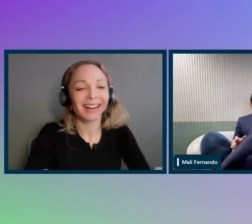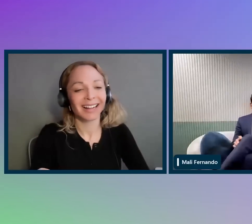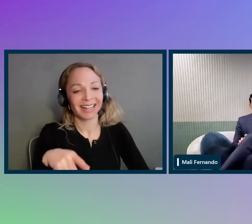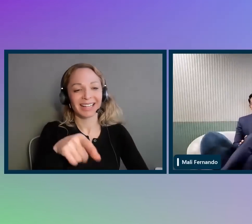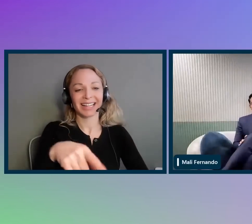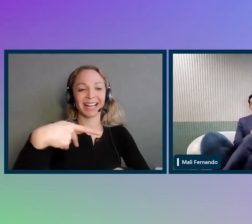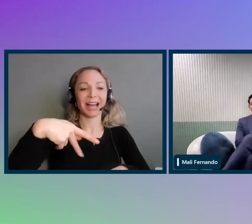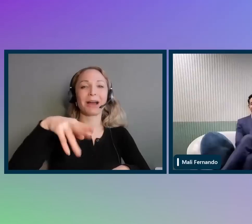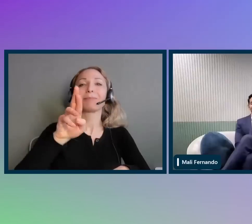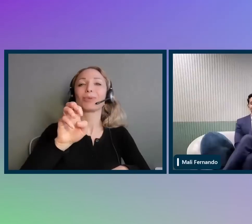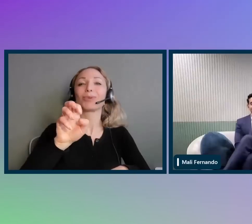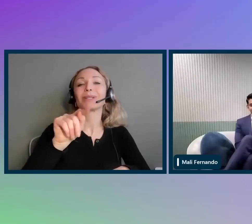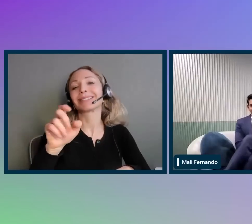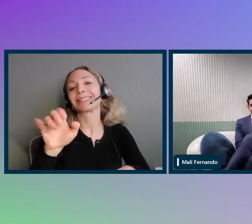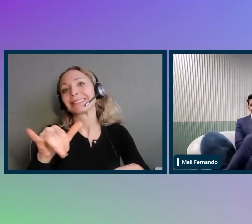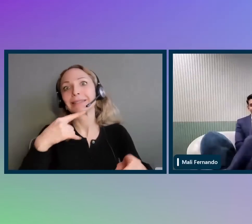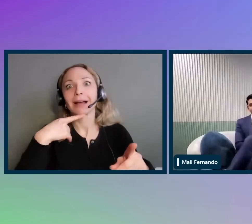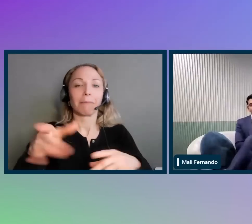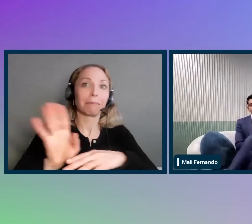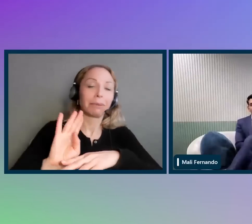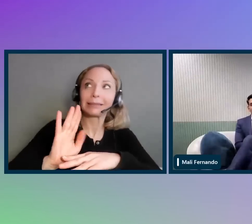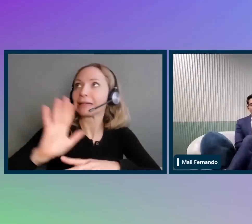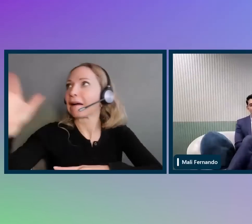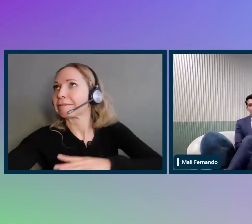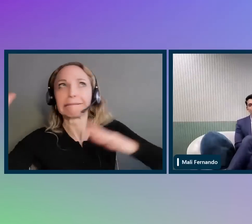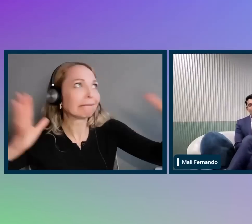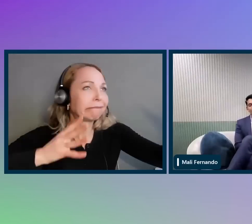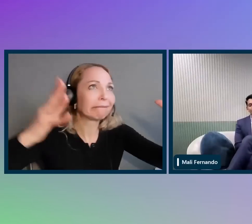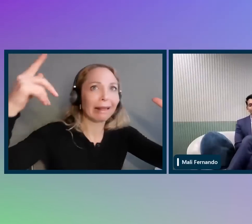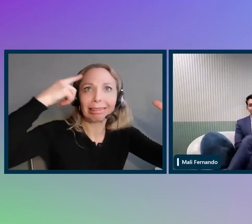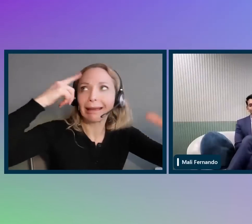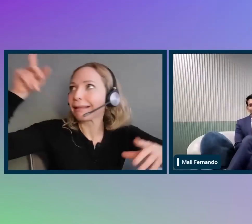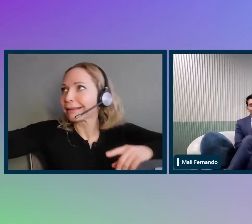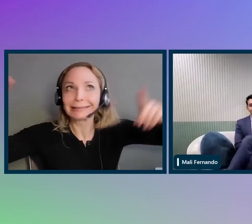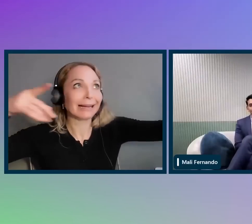Well, you've said so many important things here, but let me ask you this